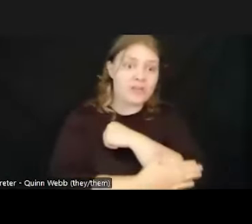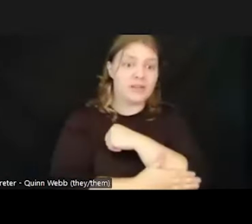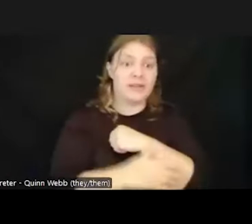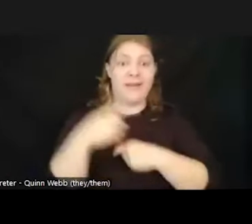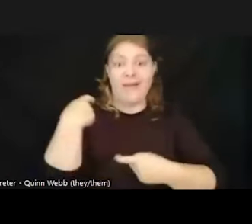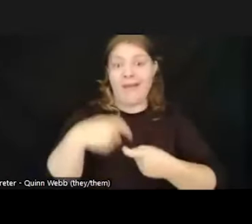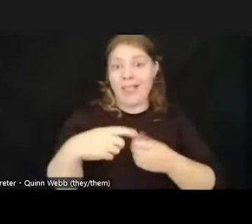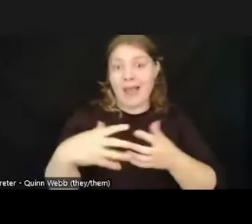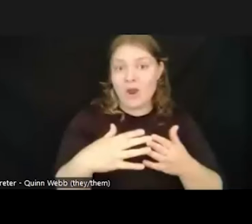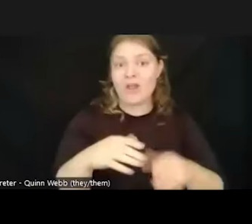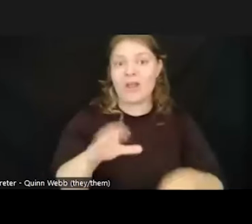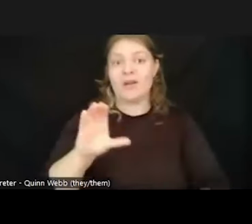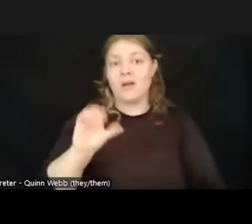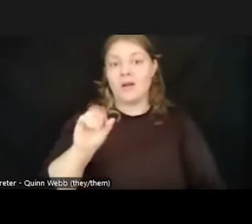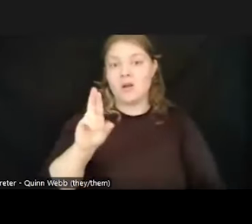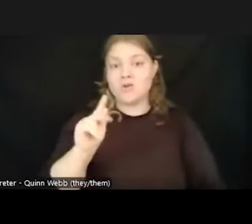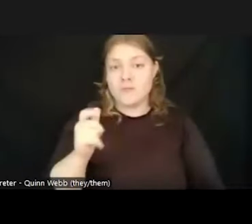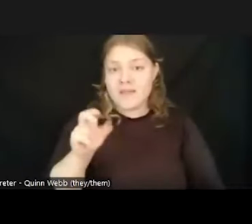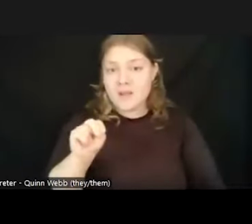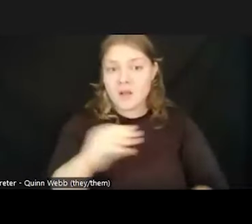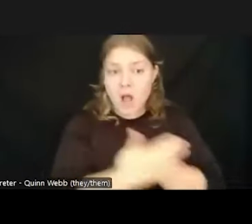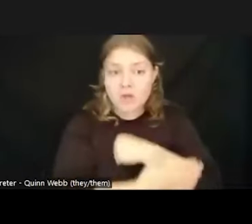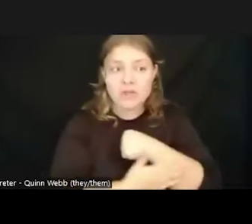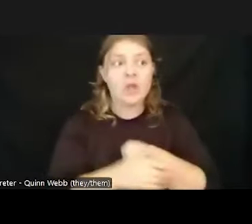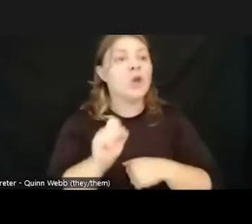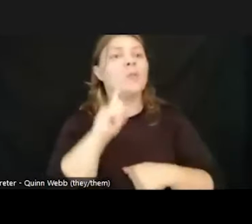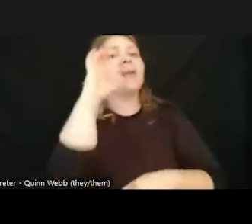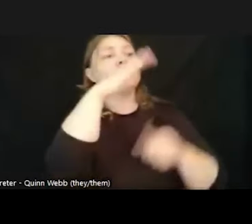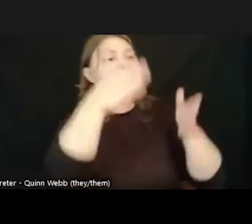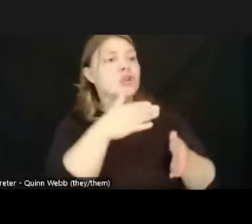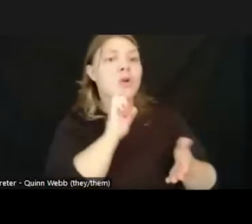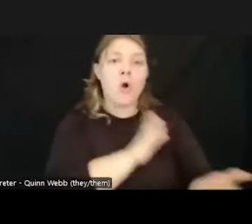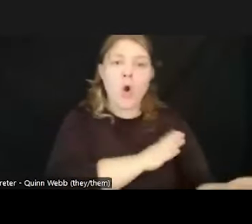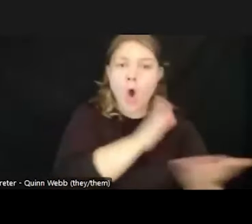Caribbean country it could be a stranger and they offer you a cup of coffee they welcome you into